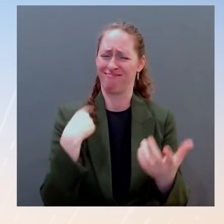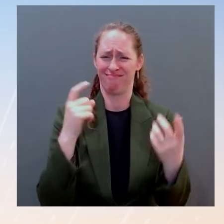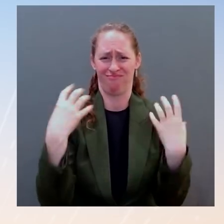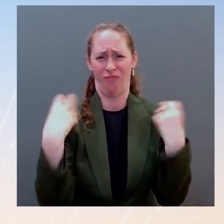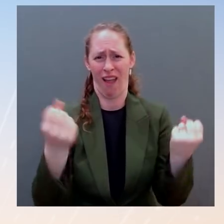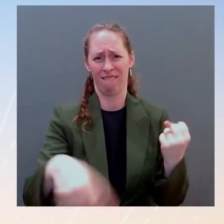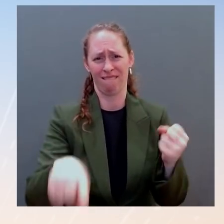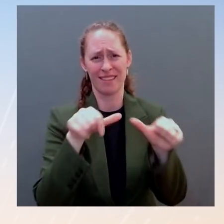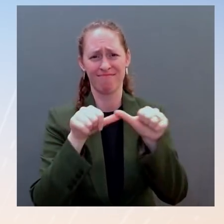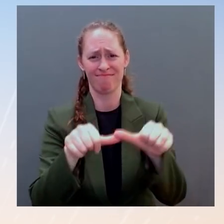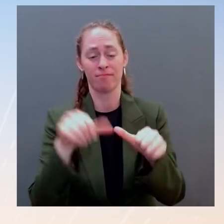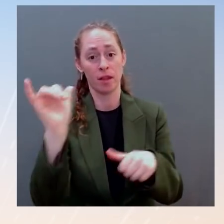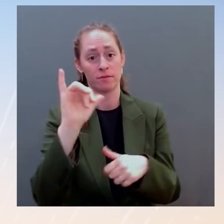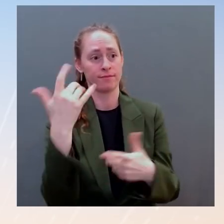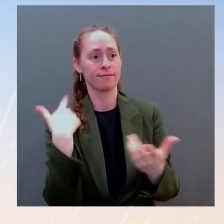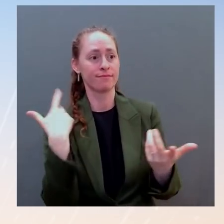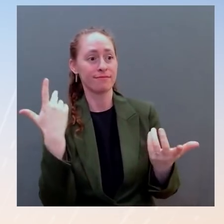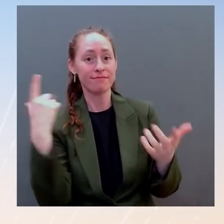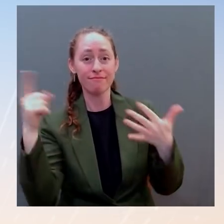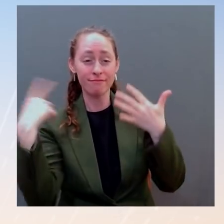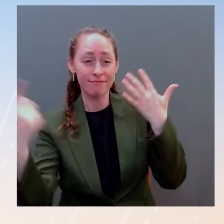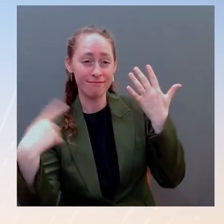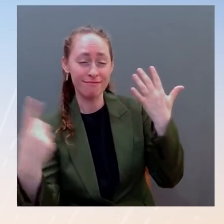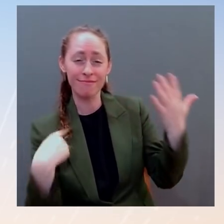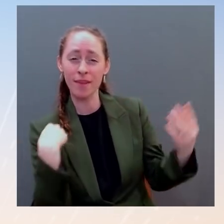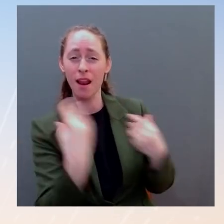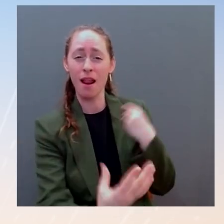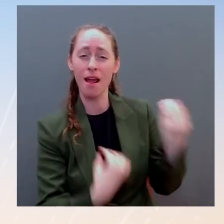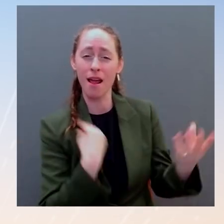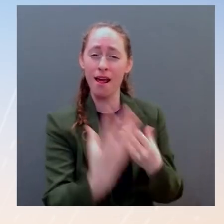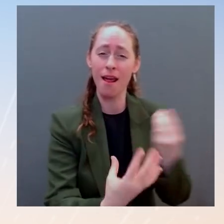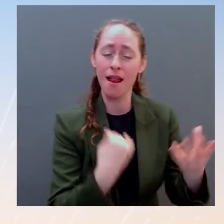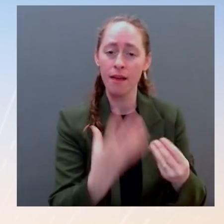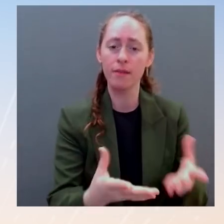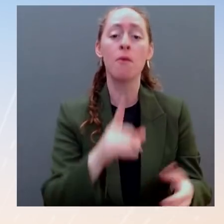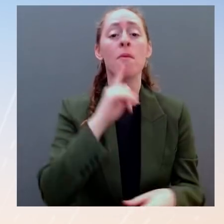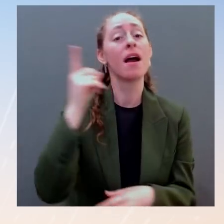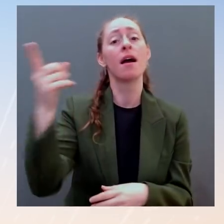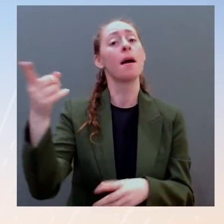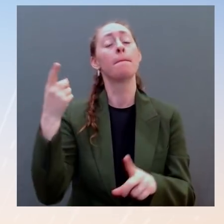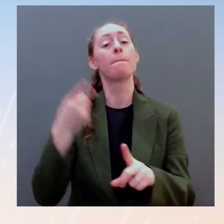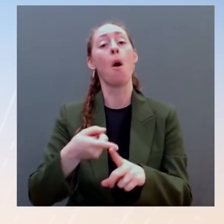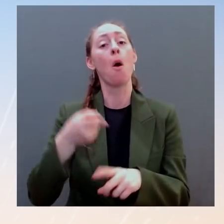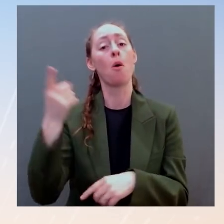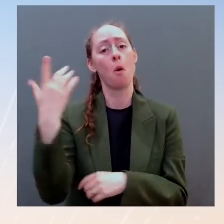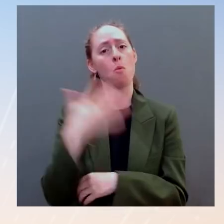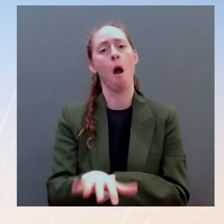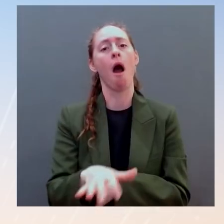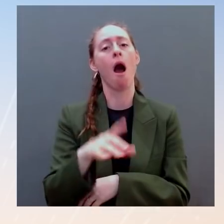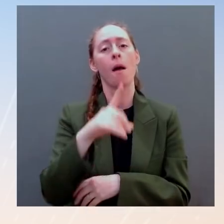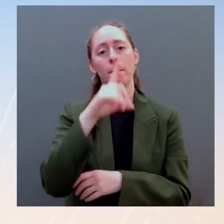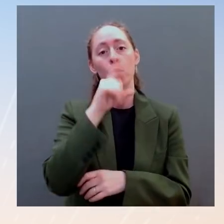from expanding their efforts and President Putin's objectives beyond that, too. The Press: Is there any concern in the White House